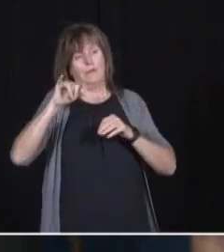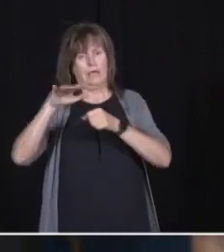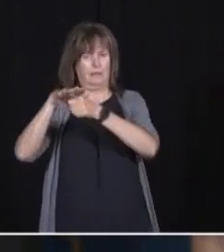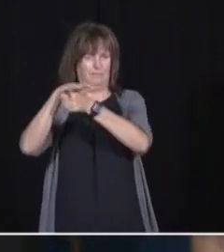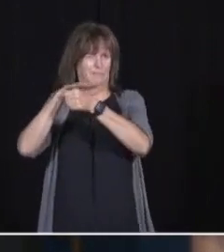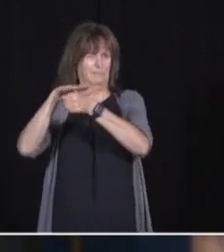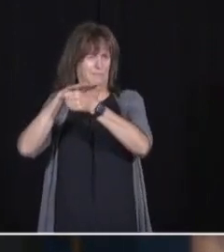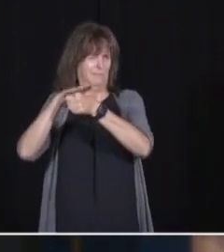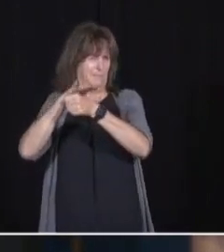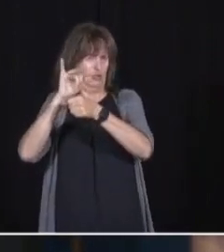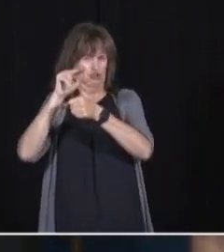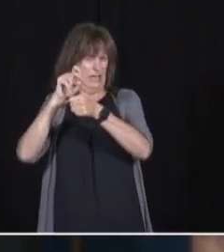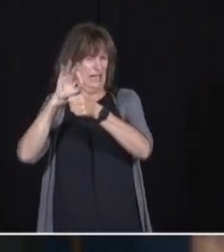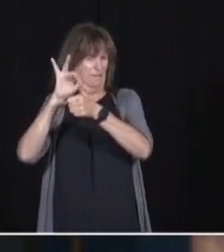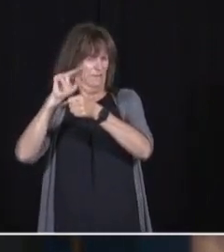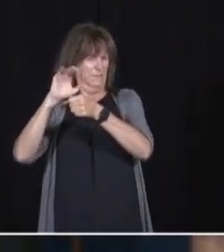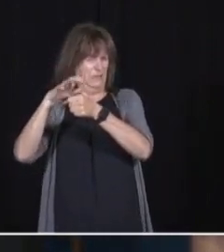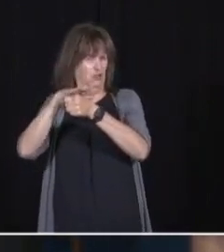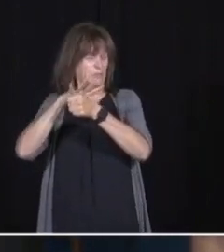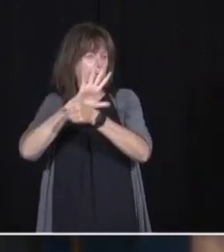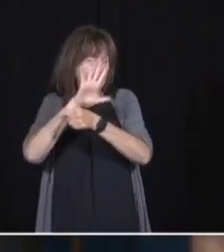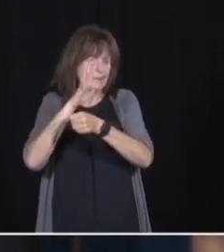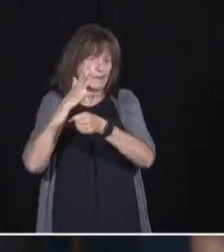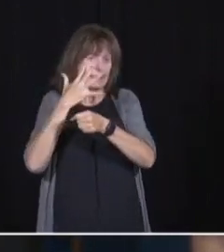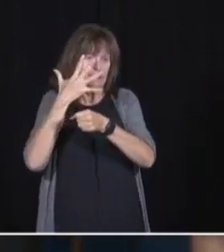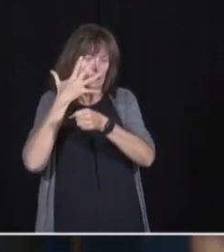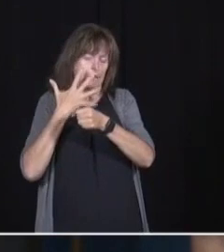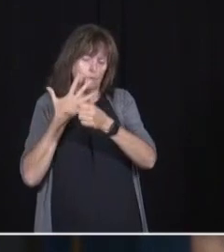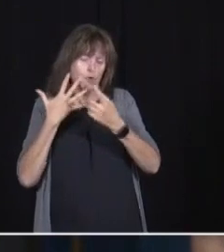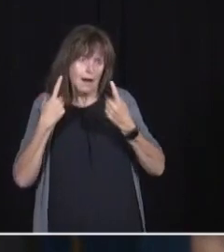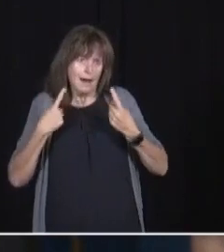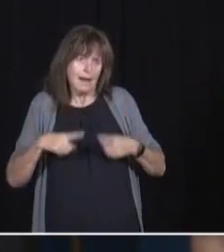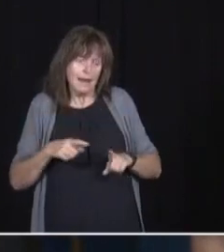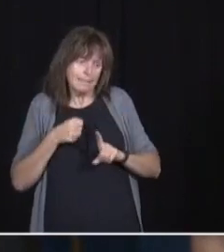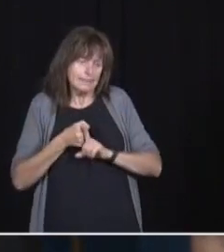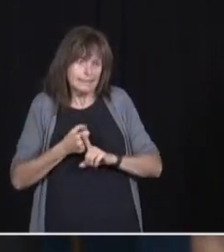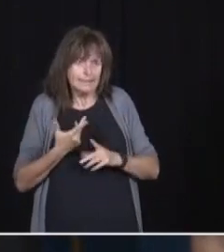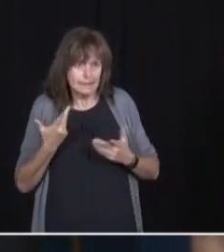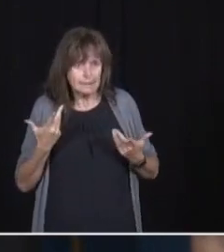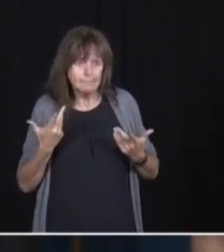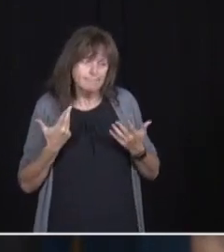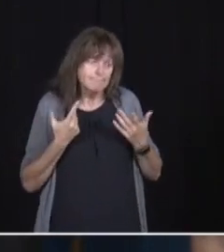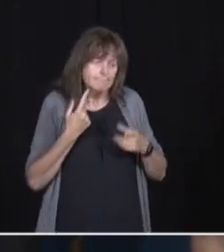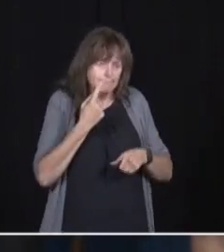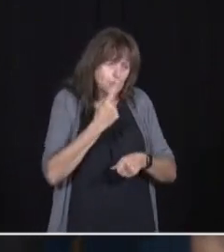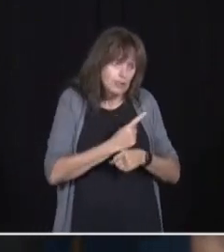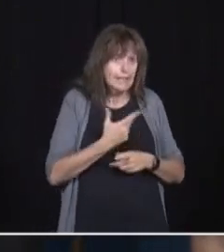noted that there is a solution to facilitate the use of land for the project. The community has accepted land to be